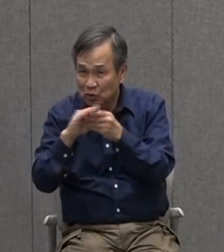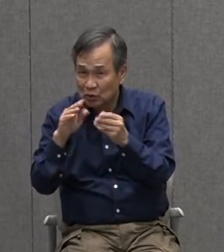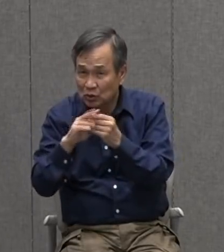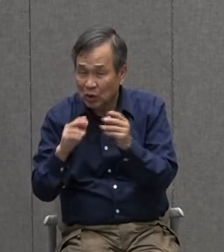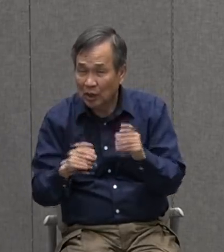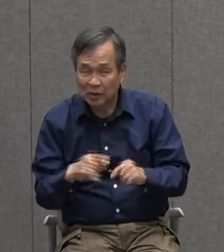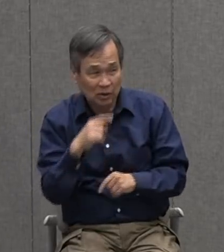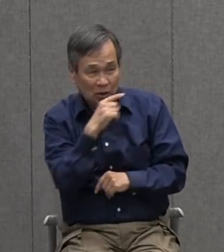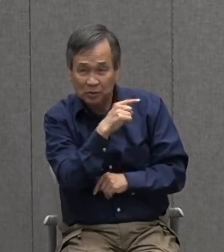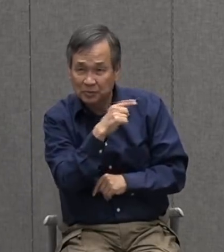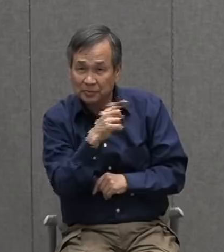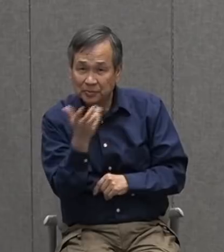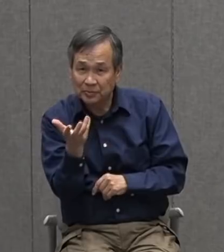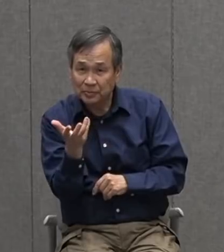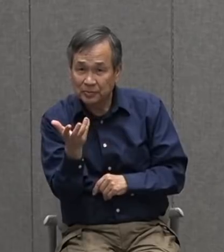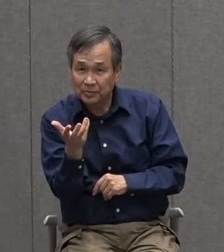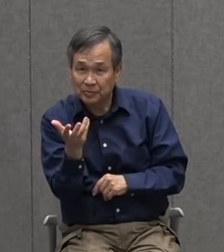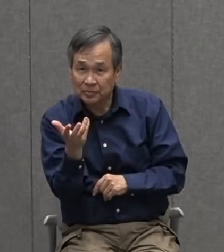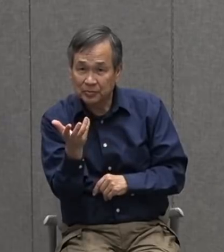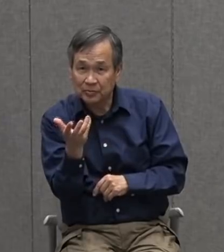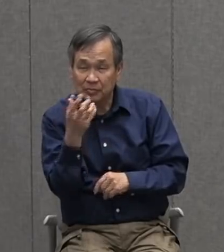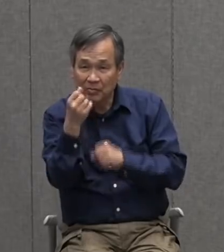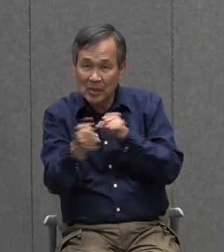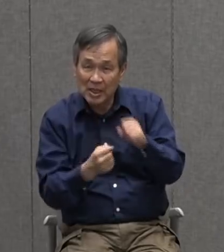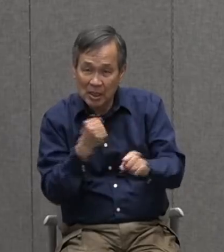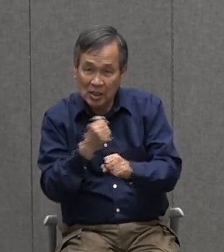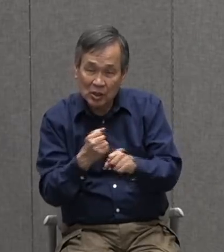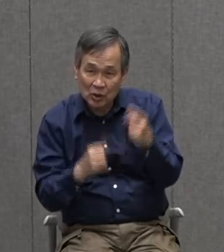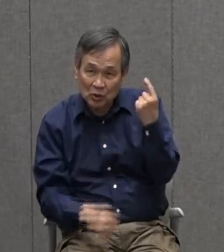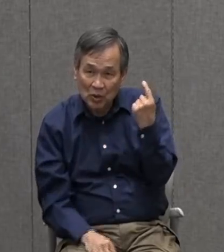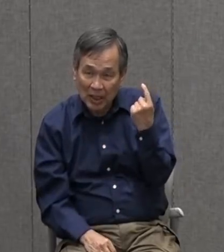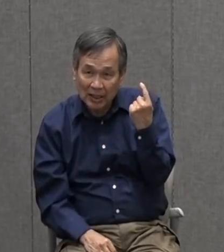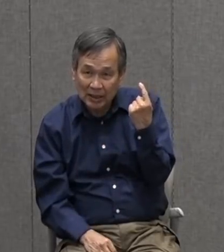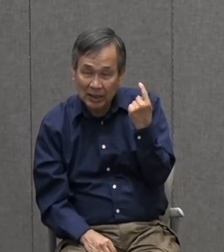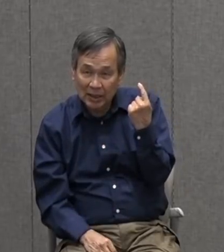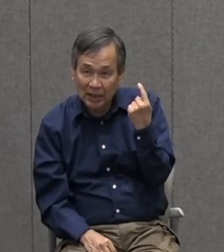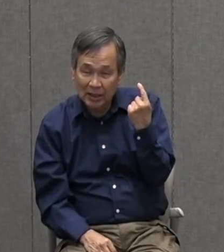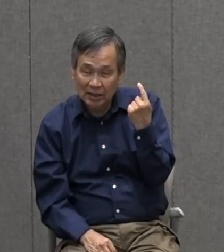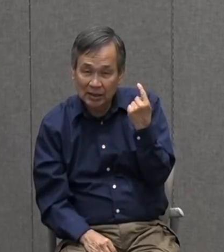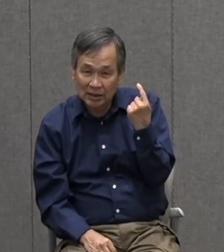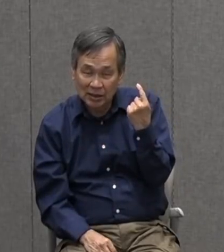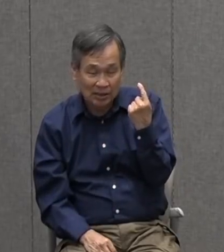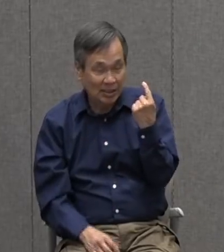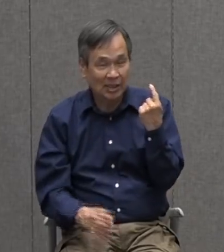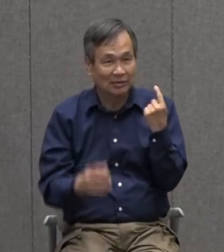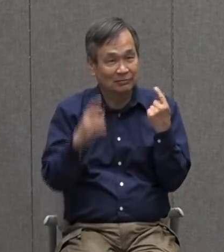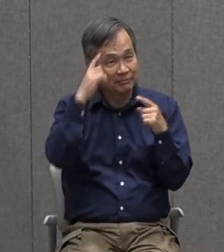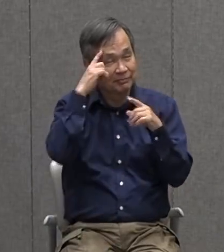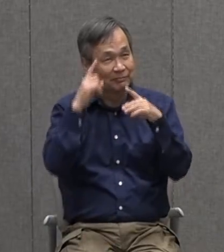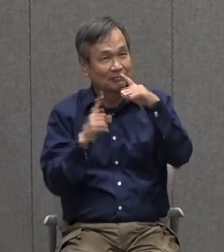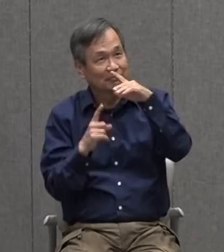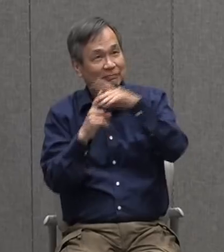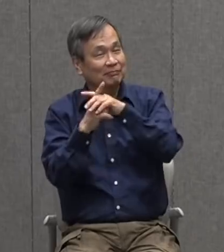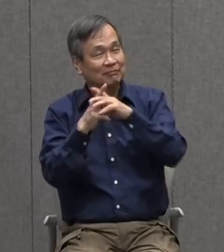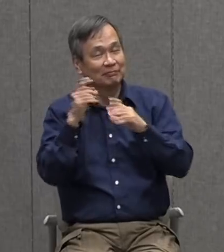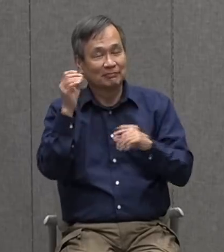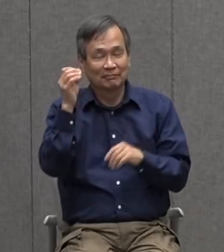We had year one, he says after and he had that really good idea.